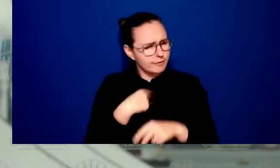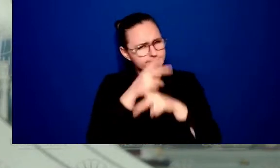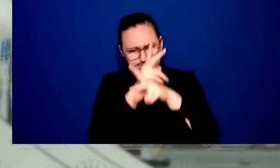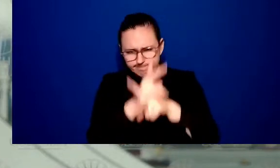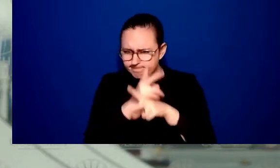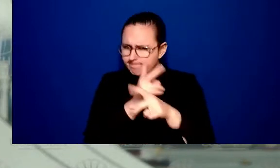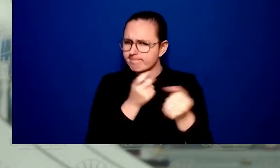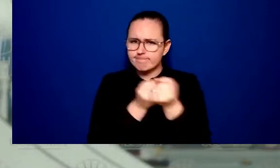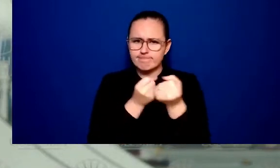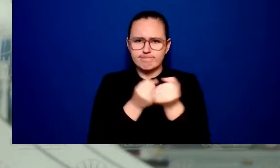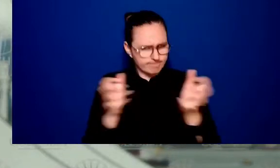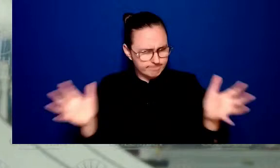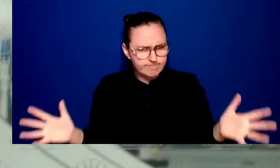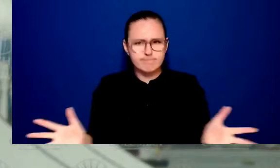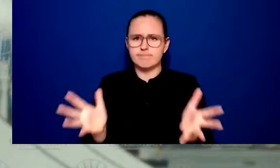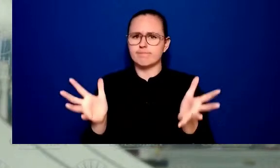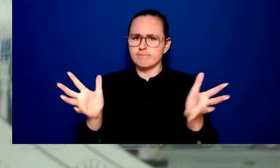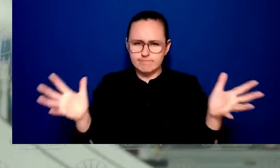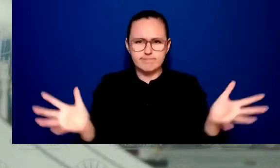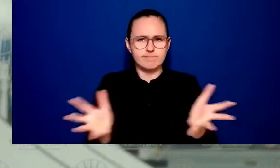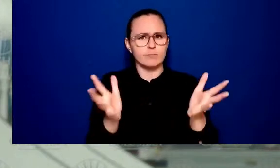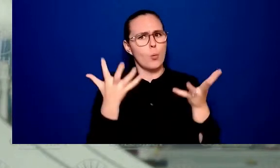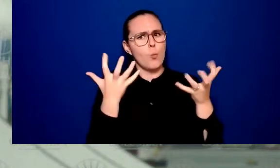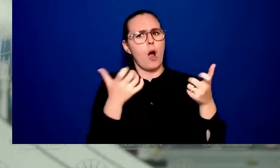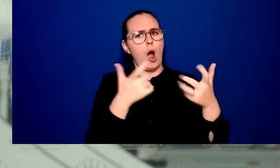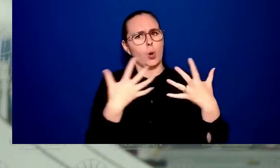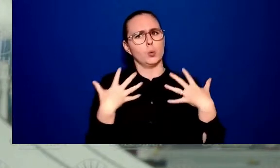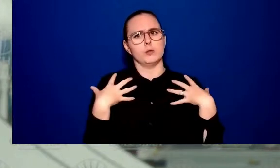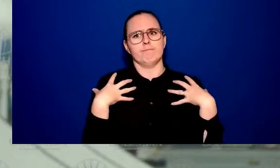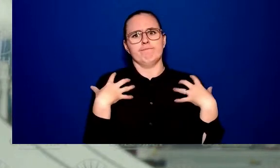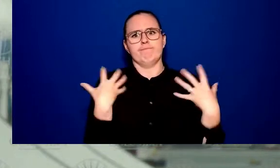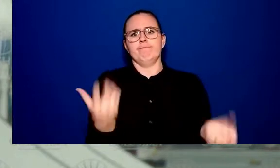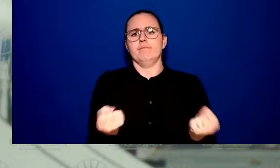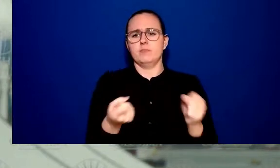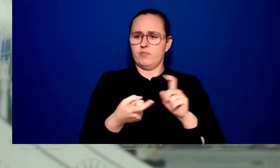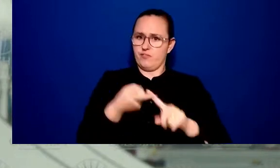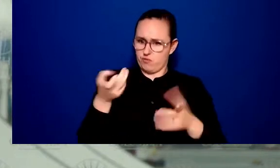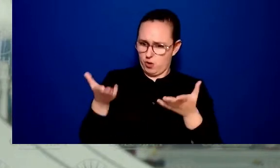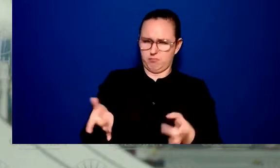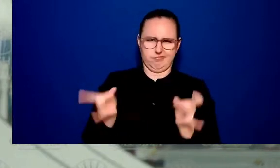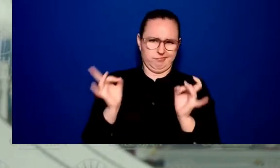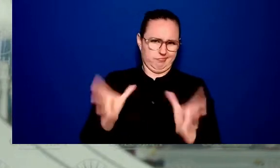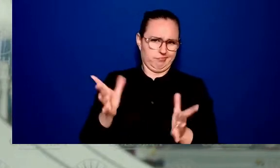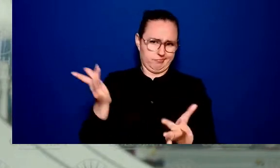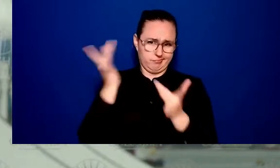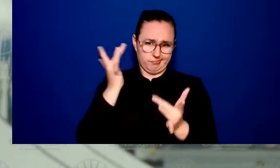them get well from this vicious, nasty. Virus. But for